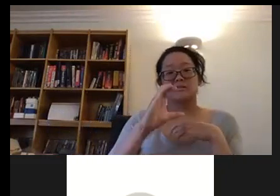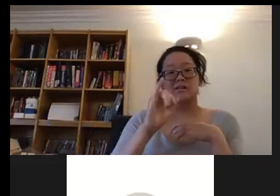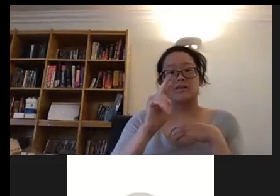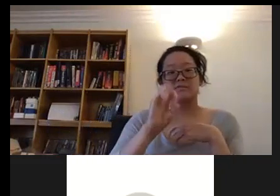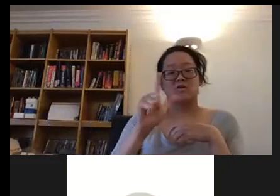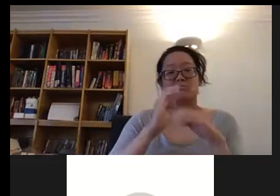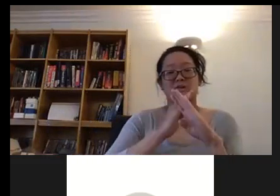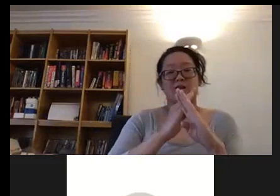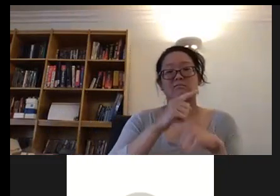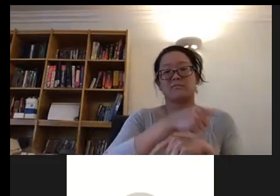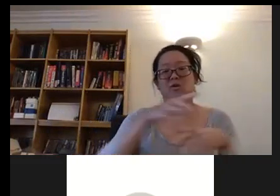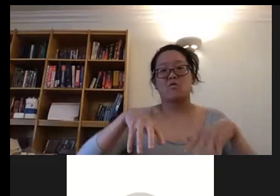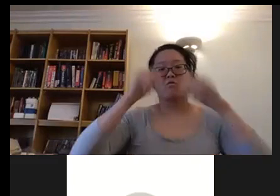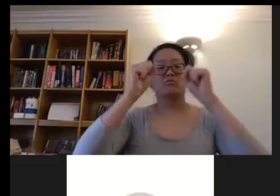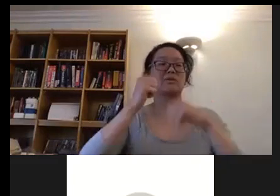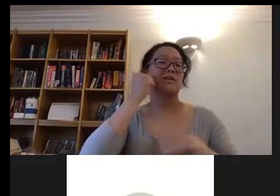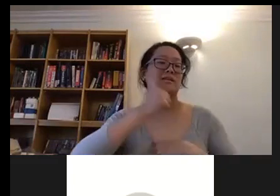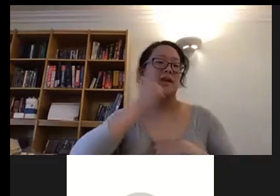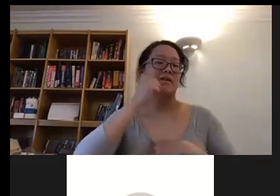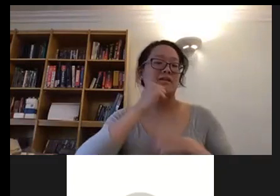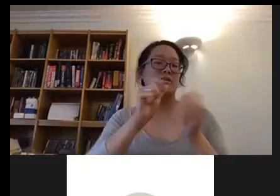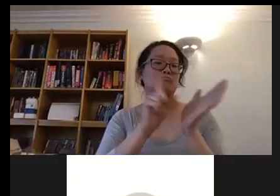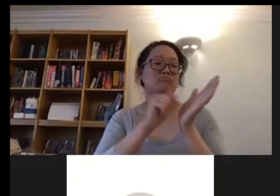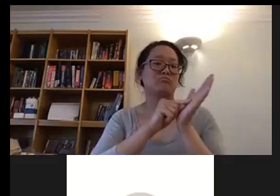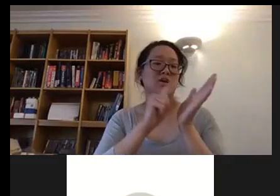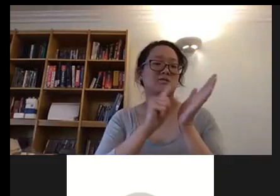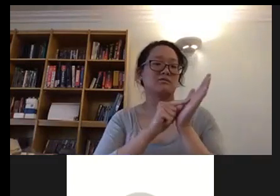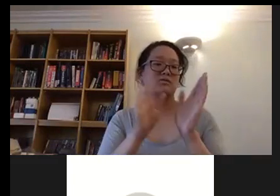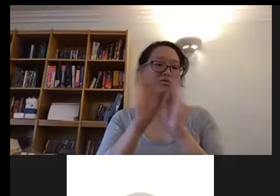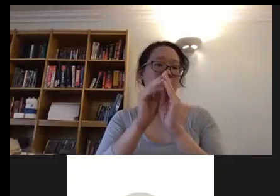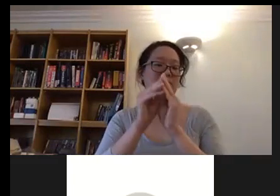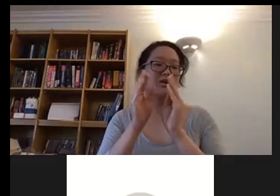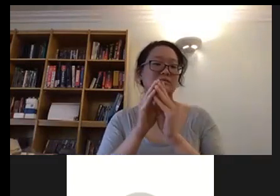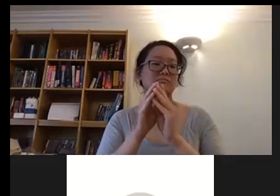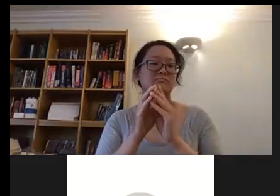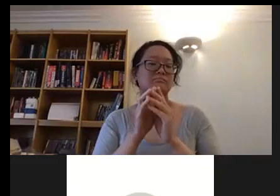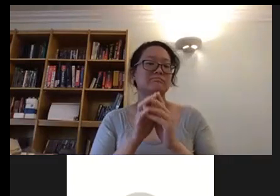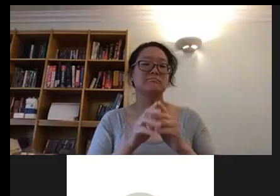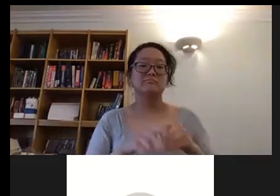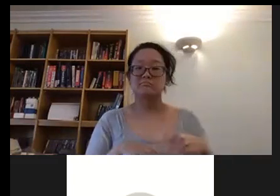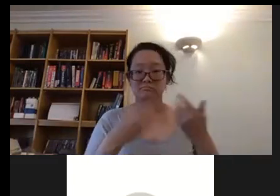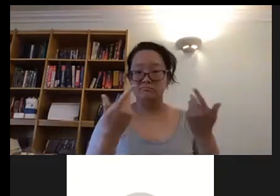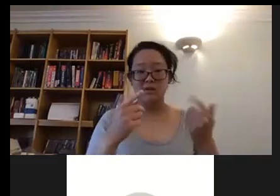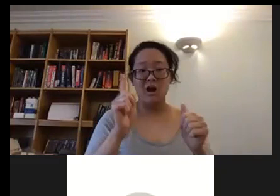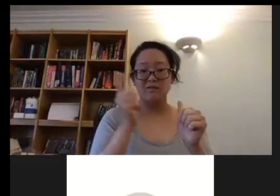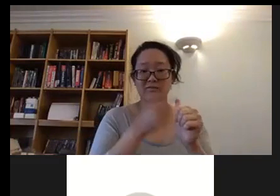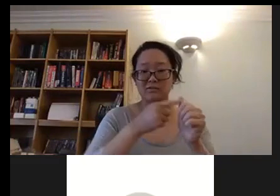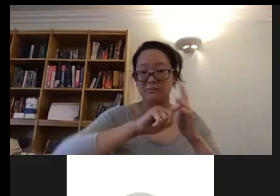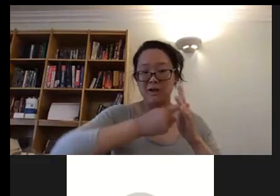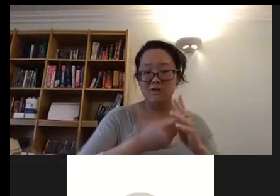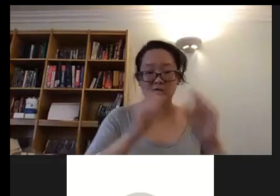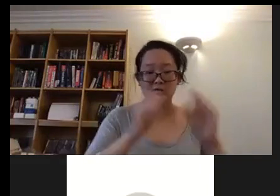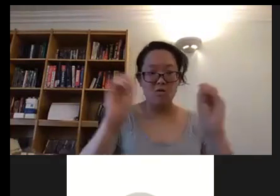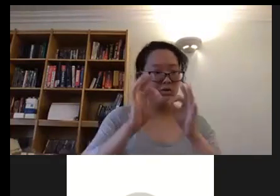In Italy, they've taken kind of over the every day -- the newspaper and the meetings,